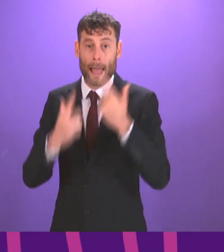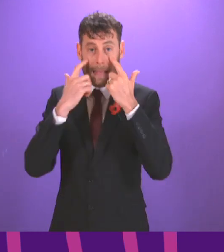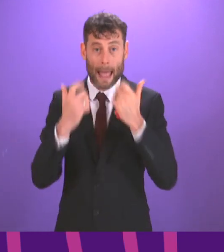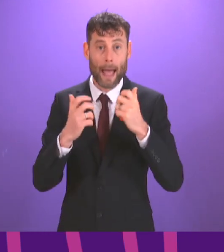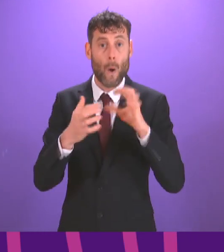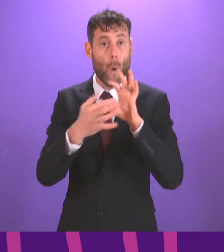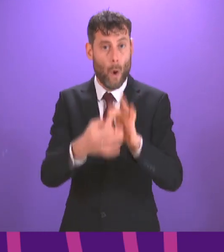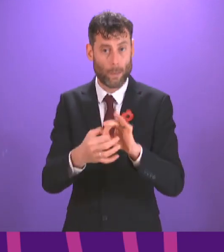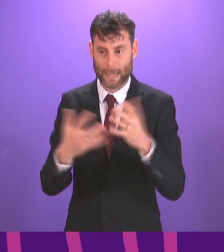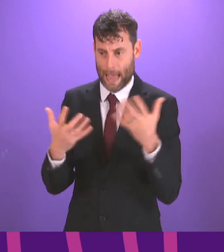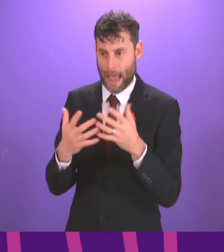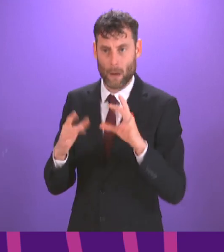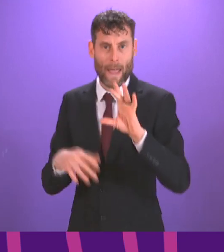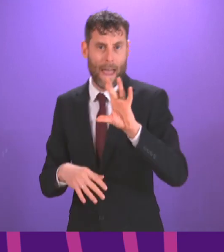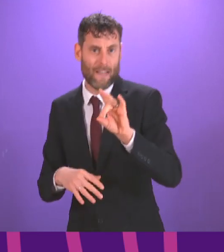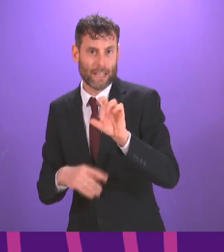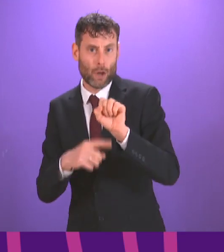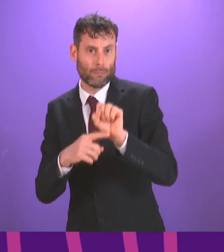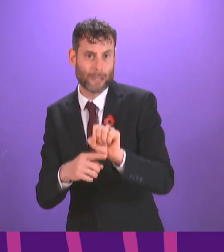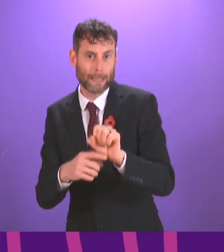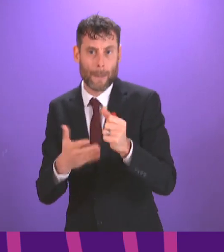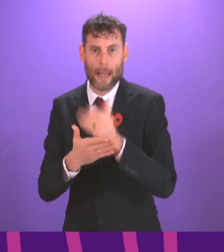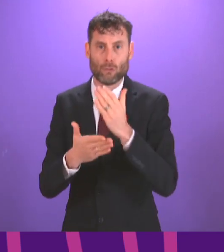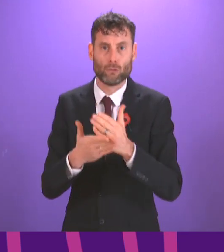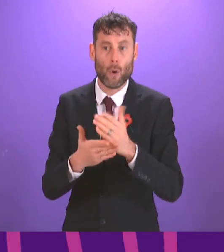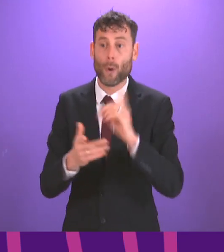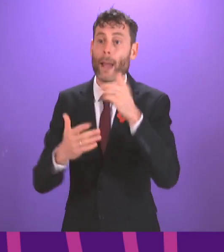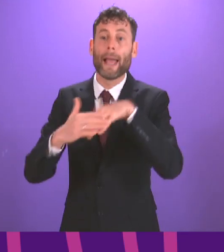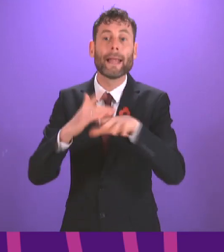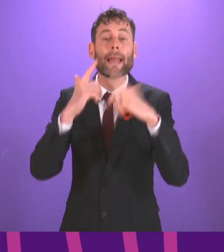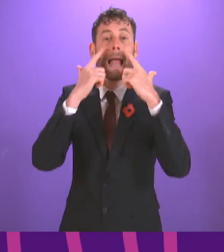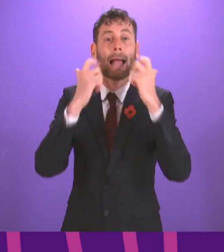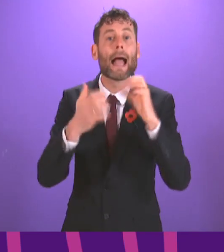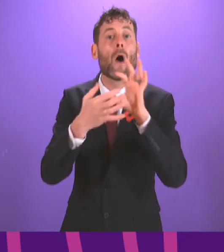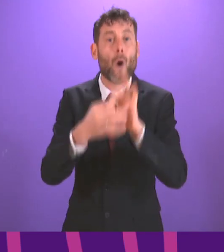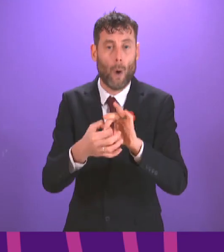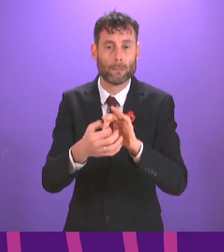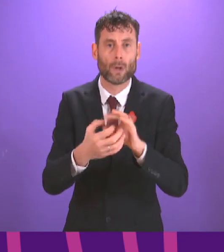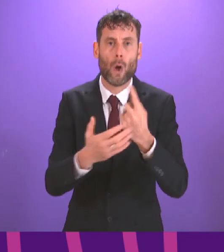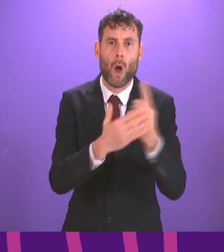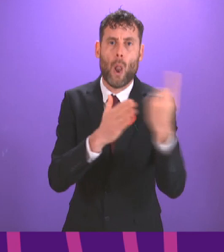control, isolation of residents in their rooms, not having communal activities, and steps